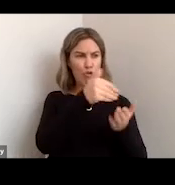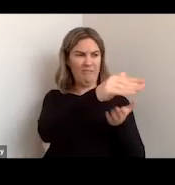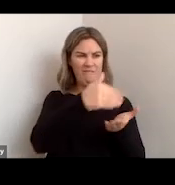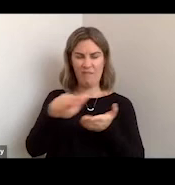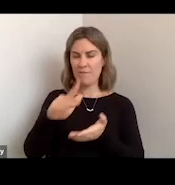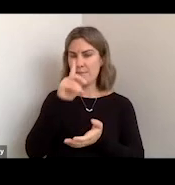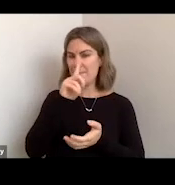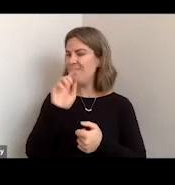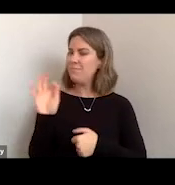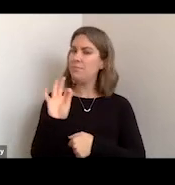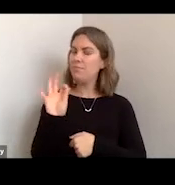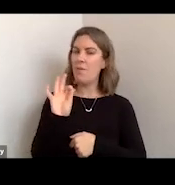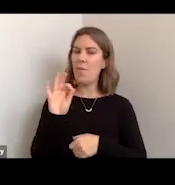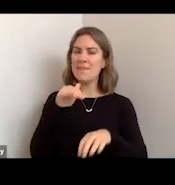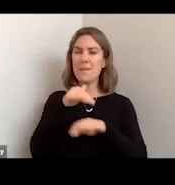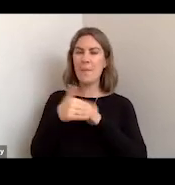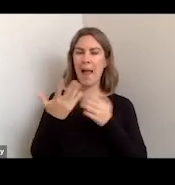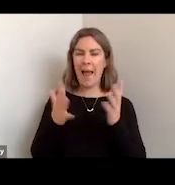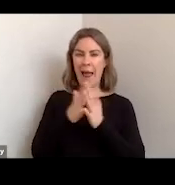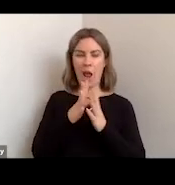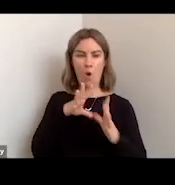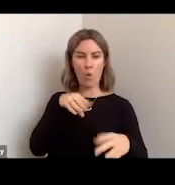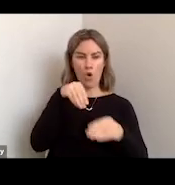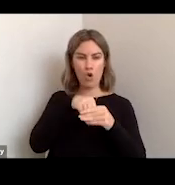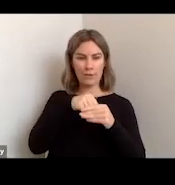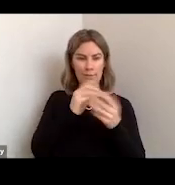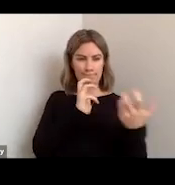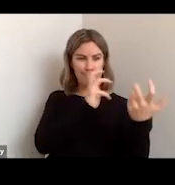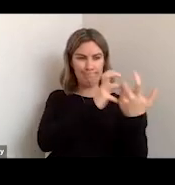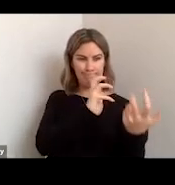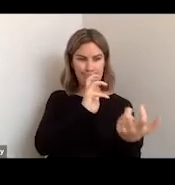knowing you need different content to bring them into the room. So if